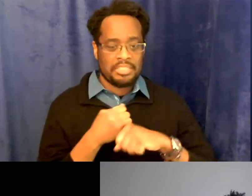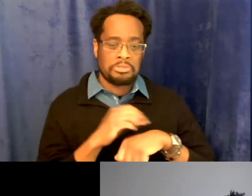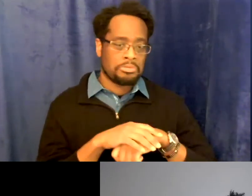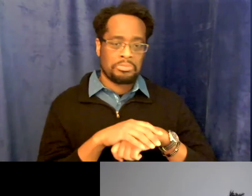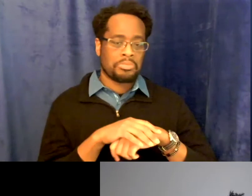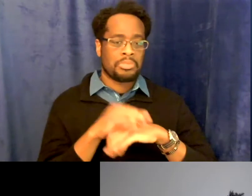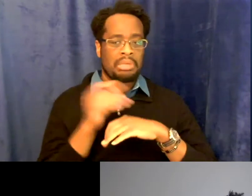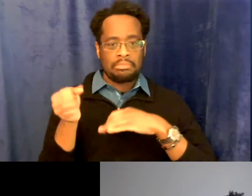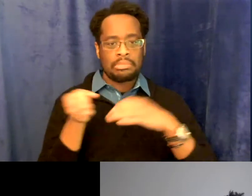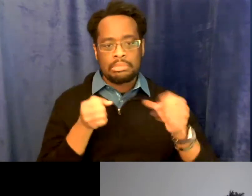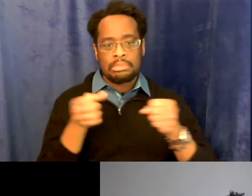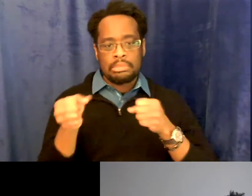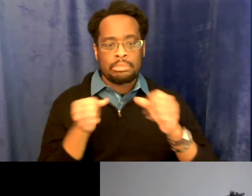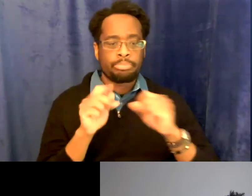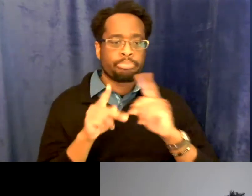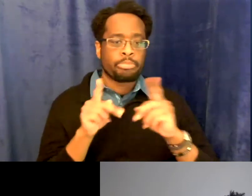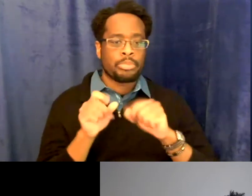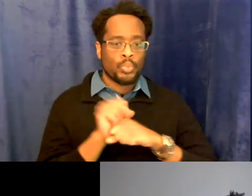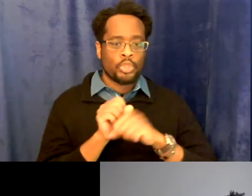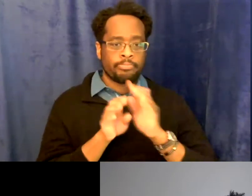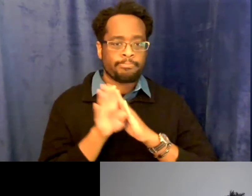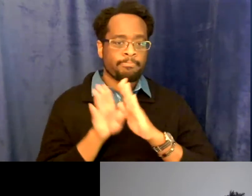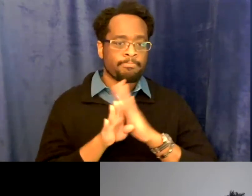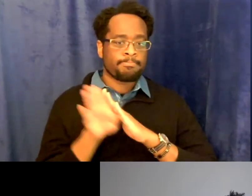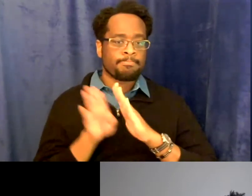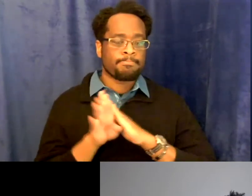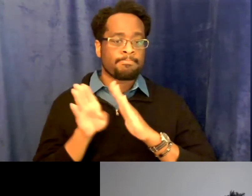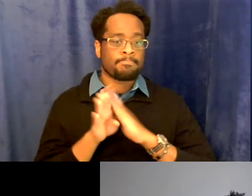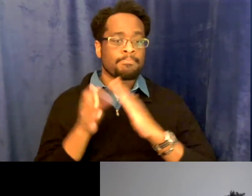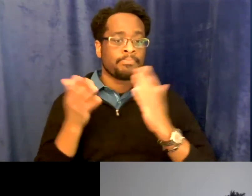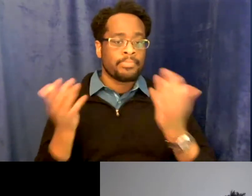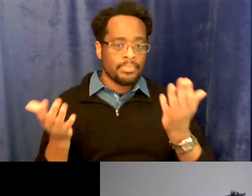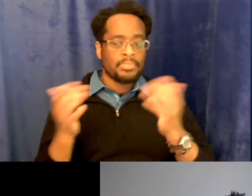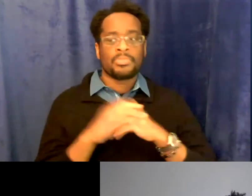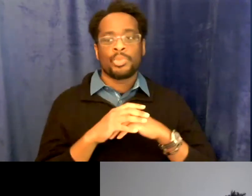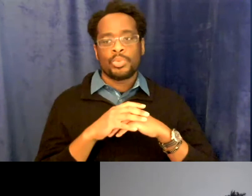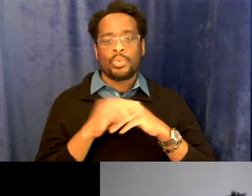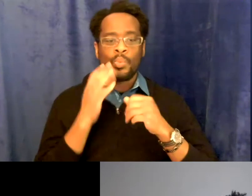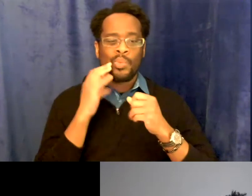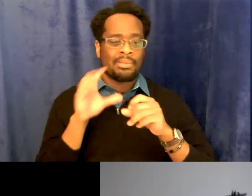this year a few months ago so we're still hiring people and developing our program